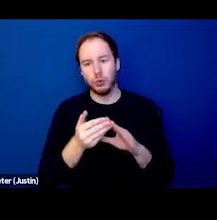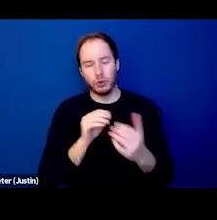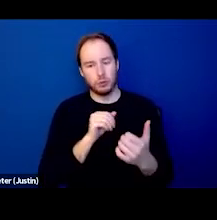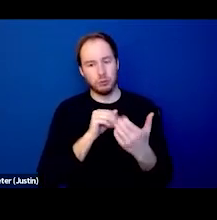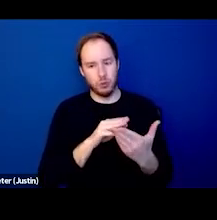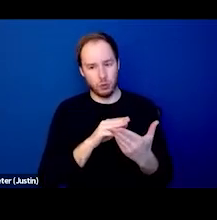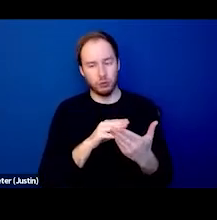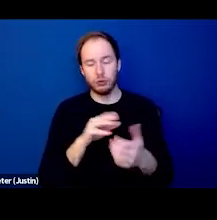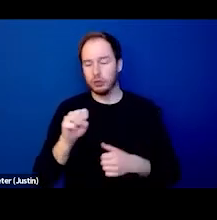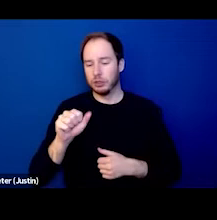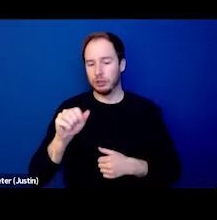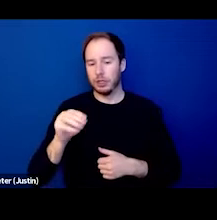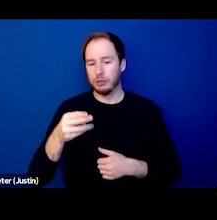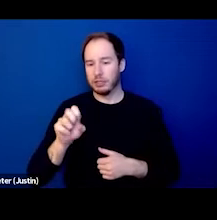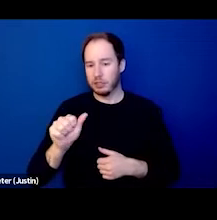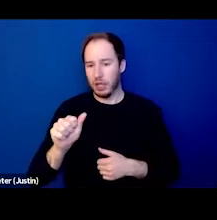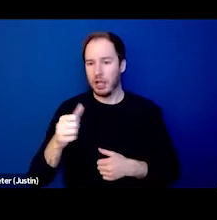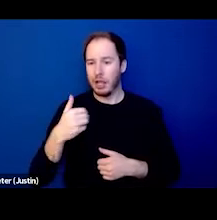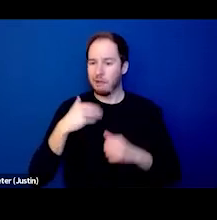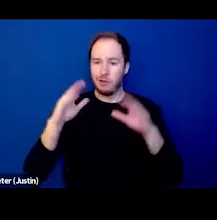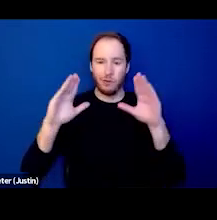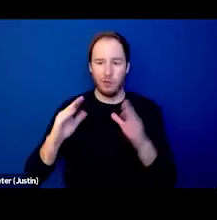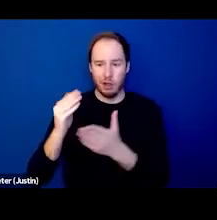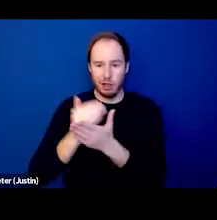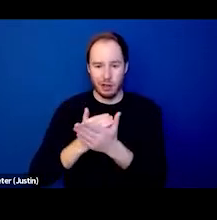SAMHSA has a really great list of all these culturally